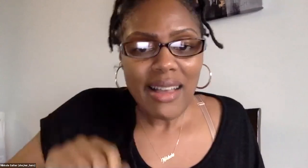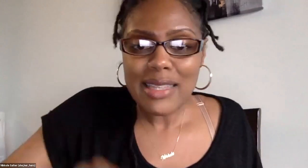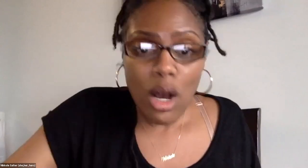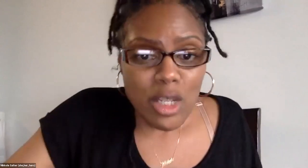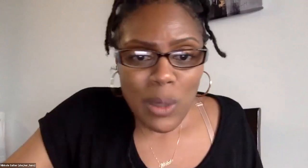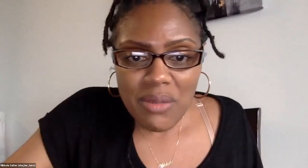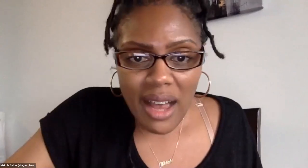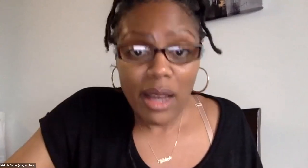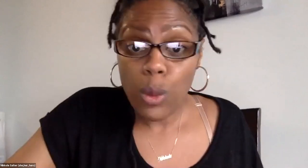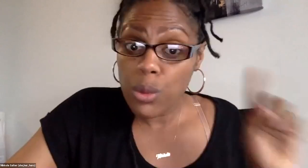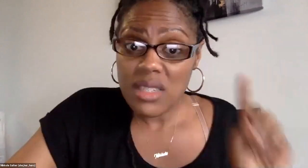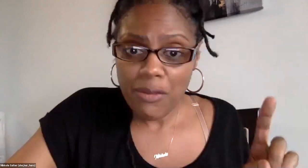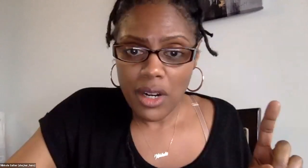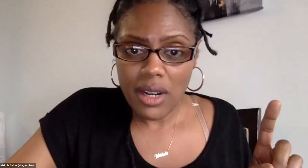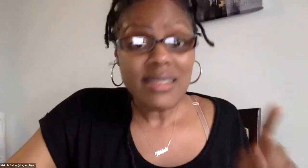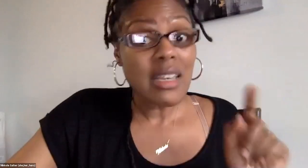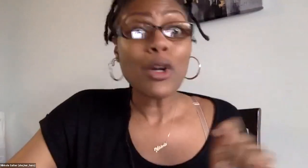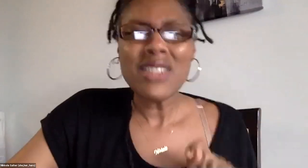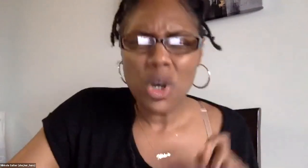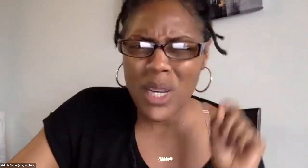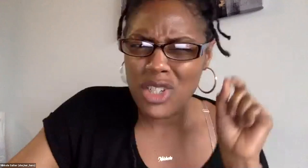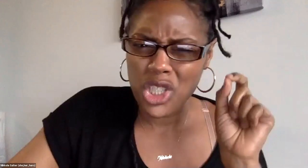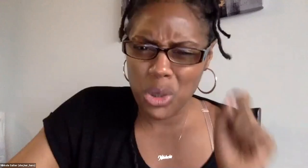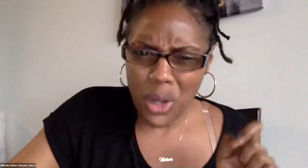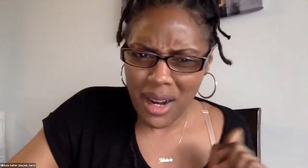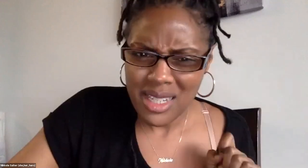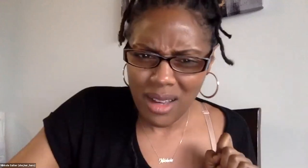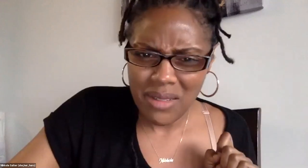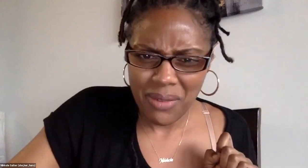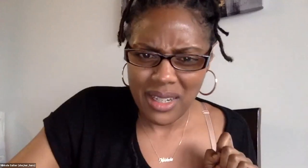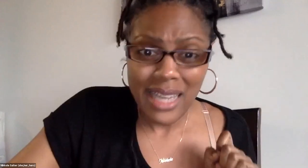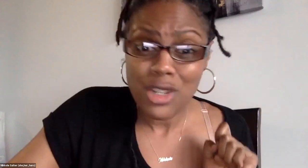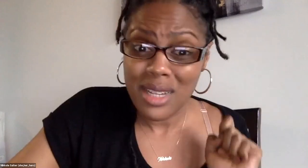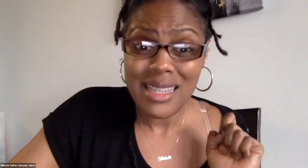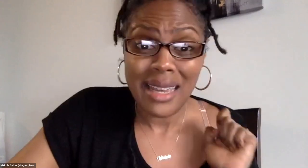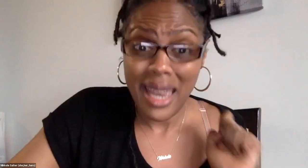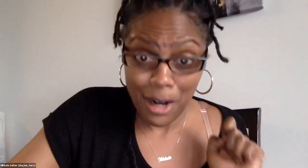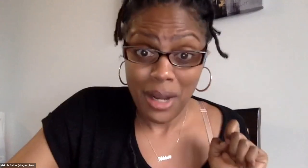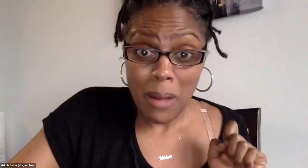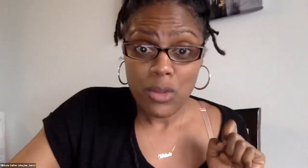As long as we live a lie, we will suffer, suffer until we destroy ourselves even. Nature does not care.